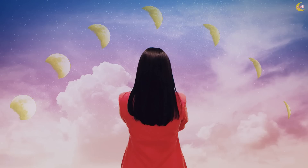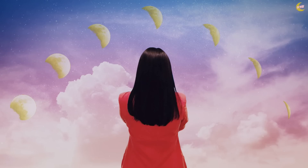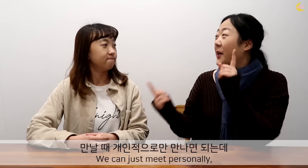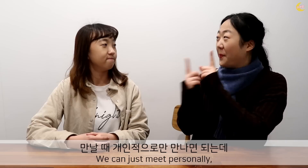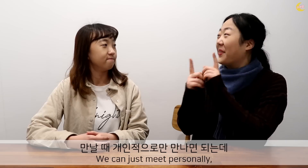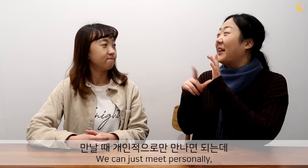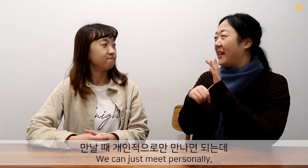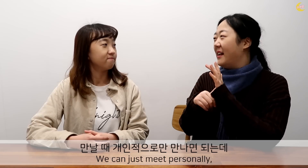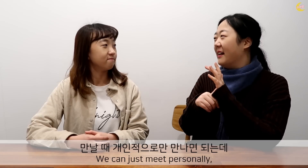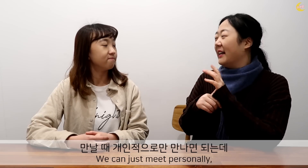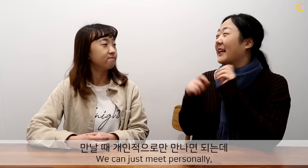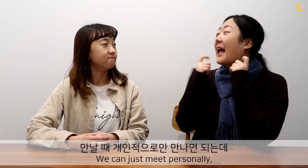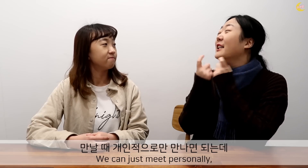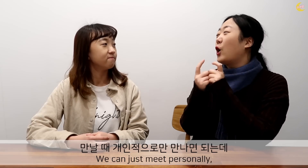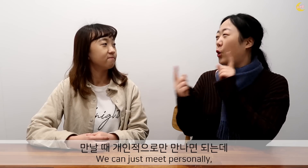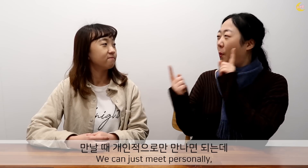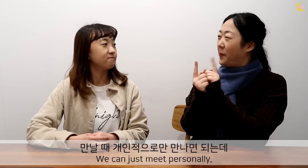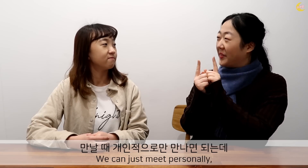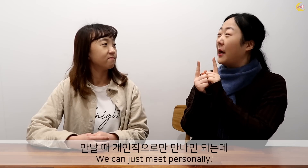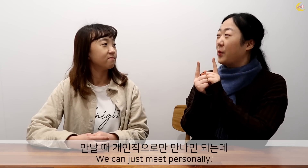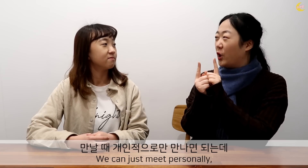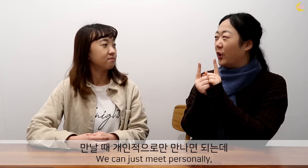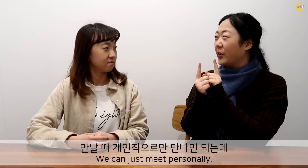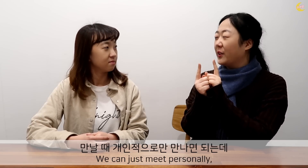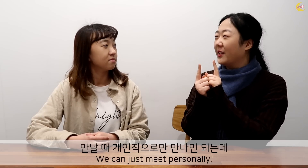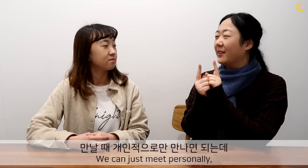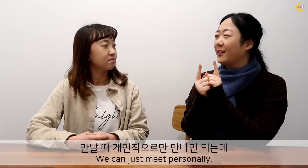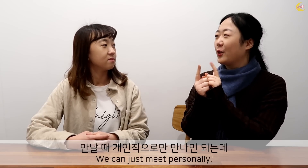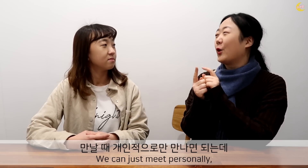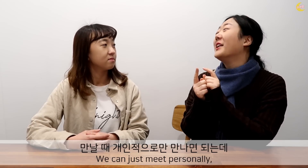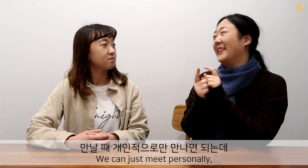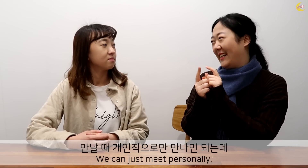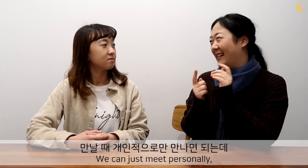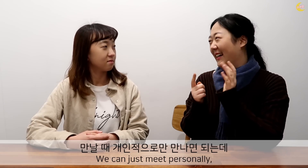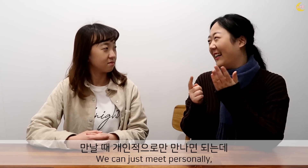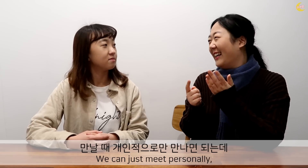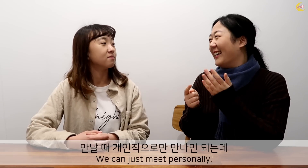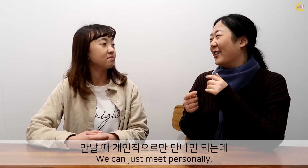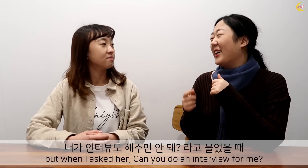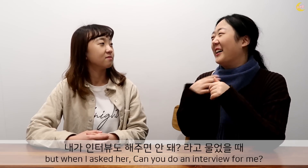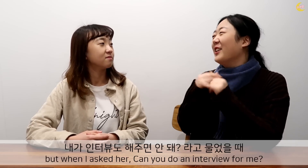We can just meet personally, but when I asked her,